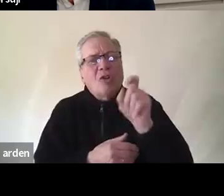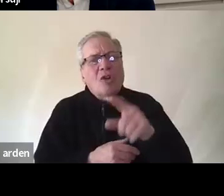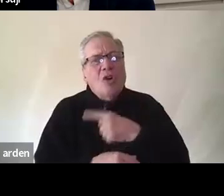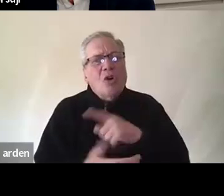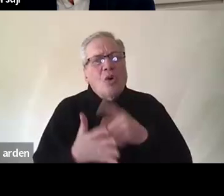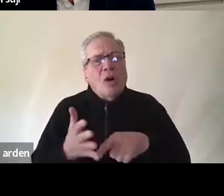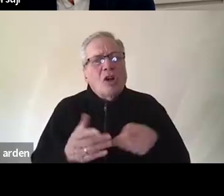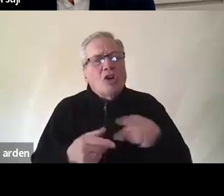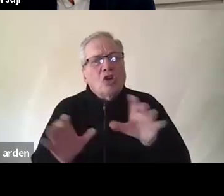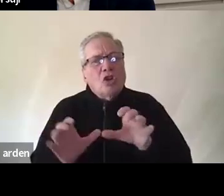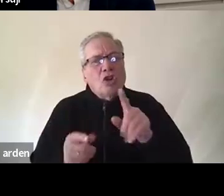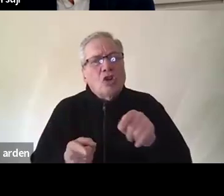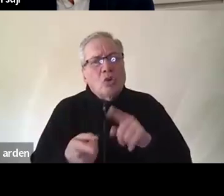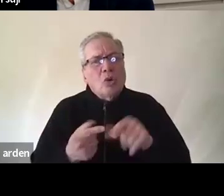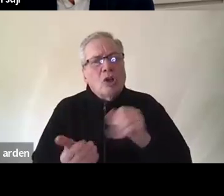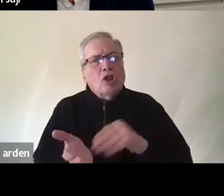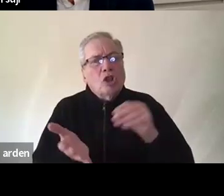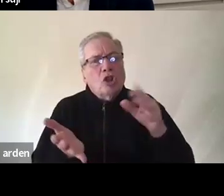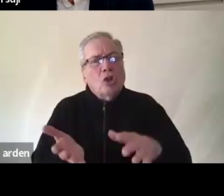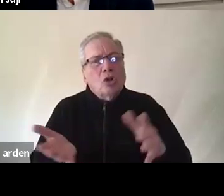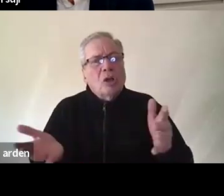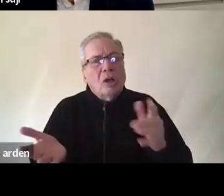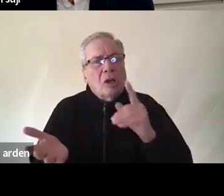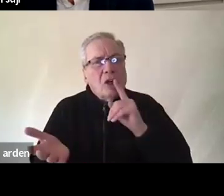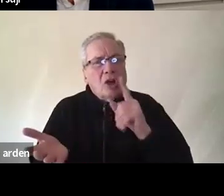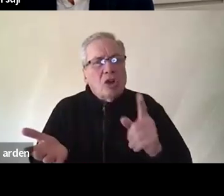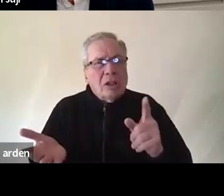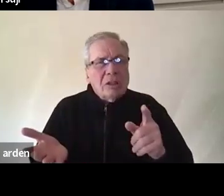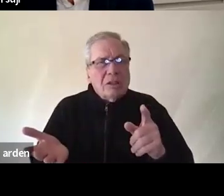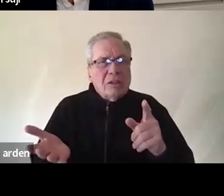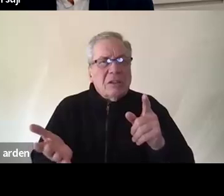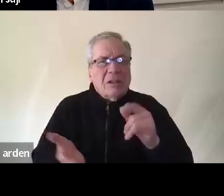what do you do when students lose a scholarship, if they are Pell grant eligible.